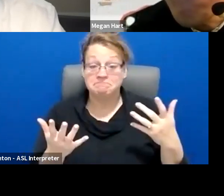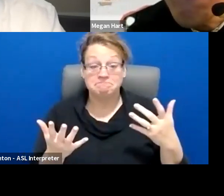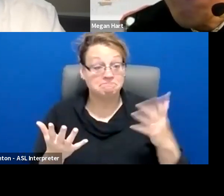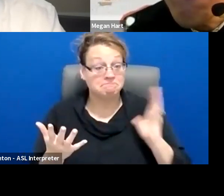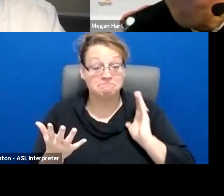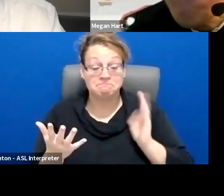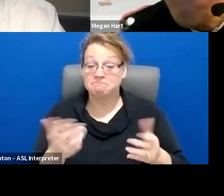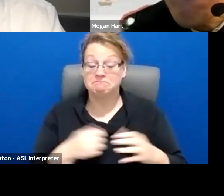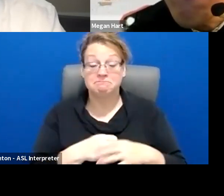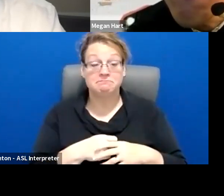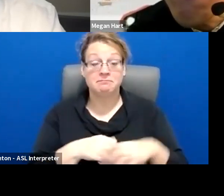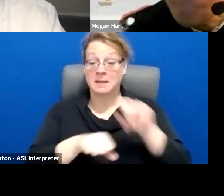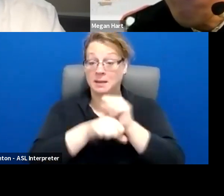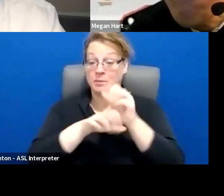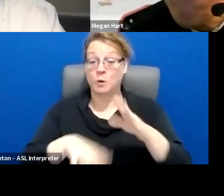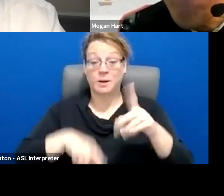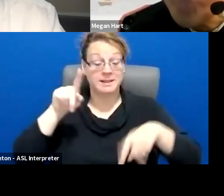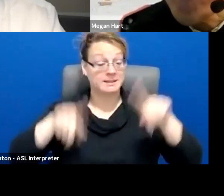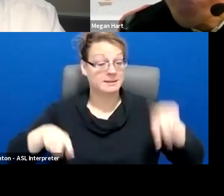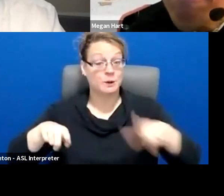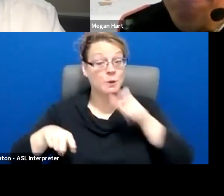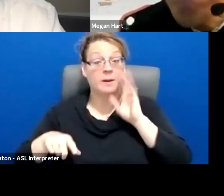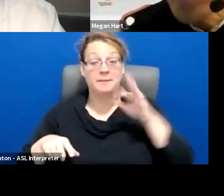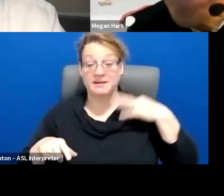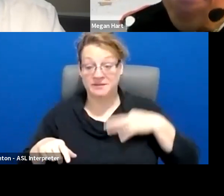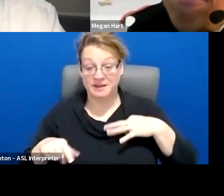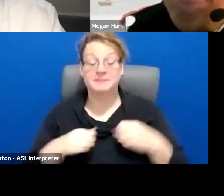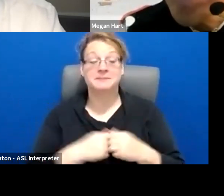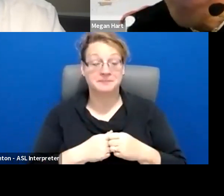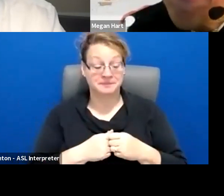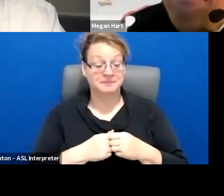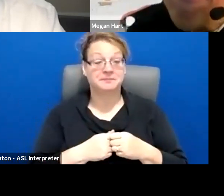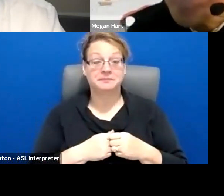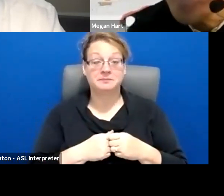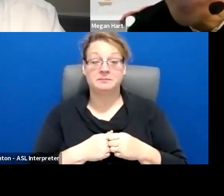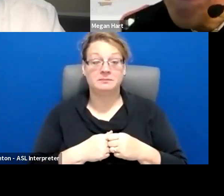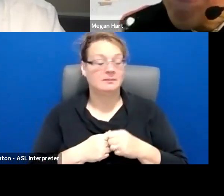Some of the things you are talking about, coaching, or flexibility in the workplace or a bigger monitor.